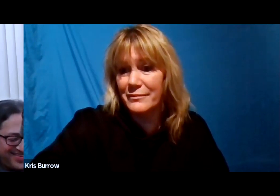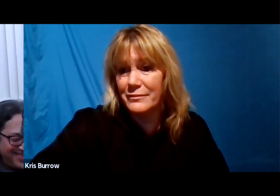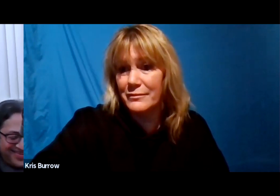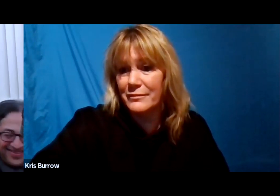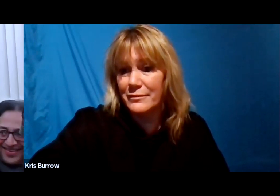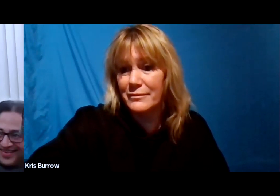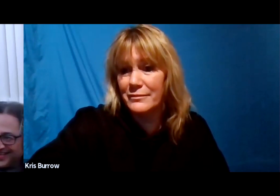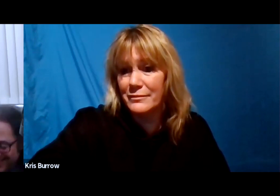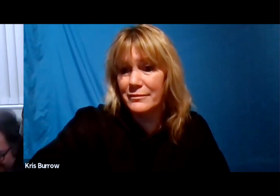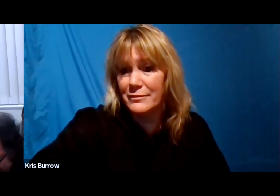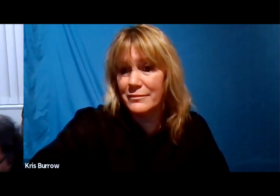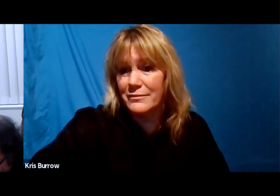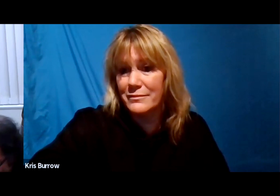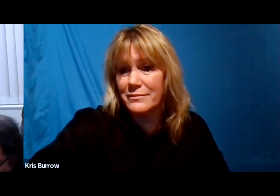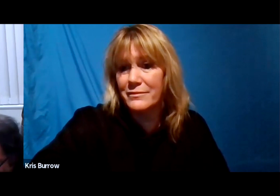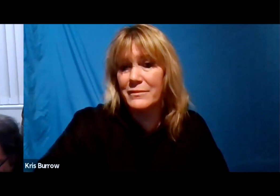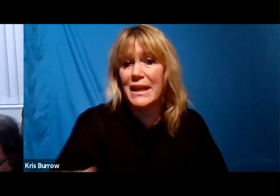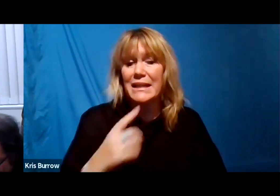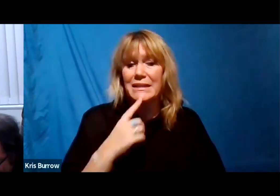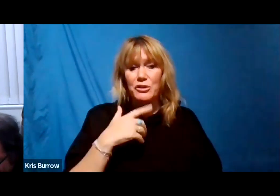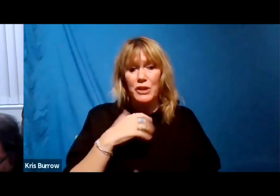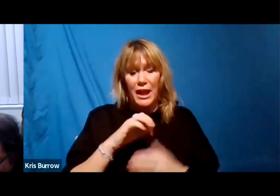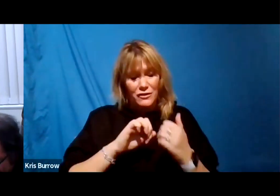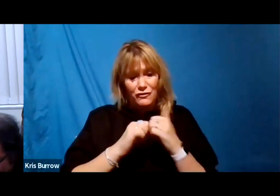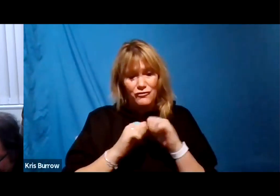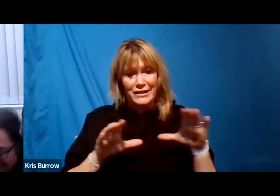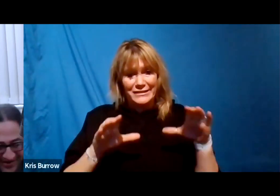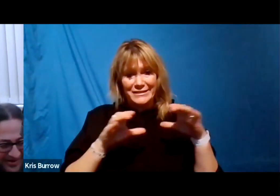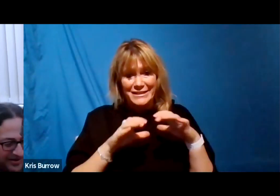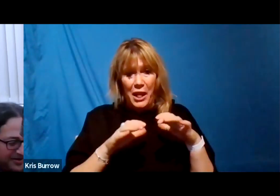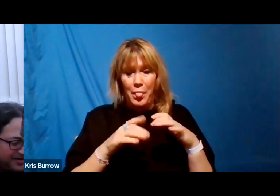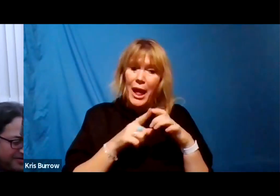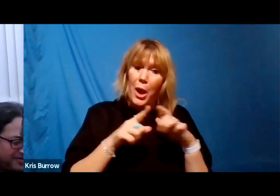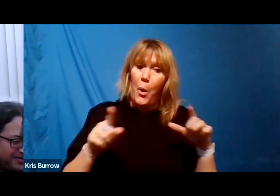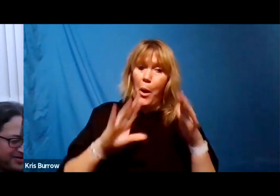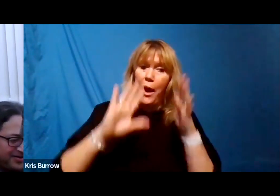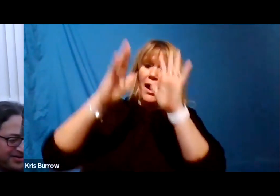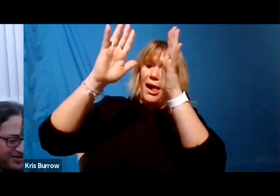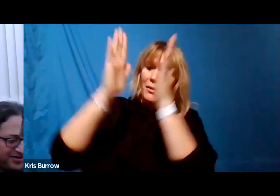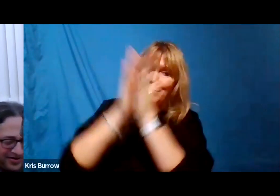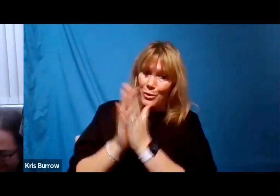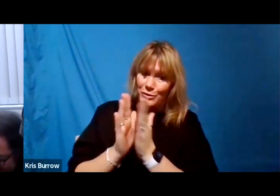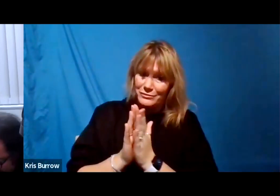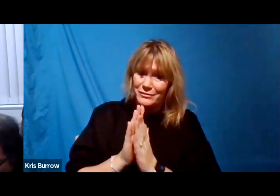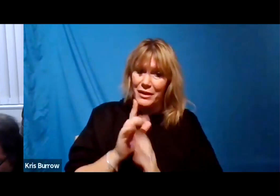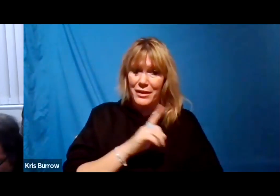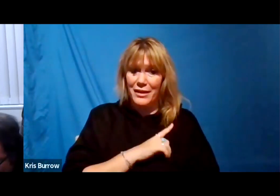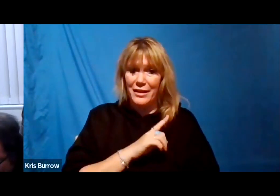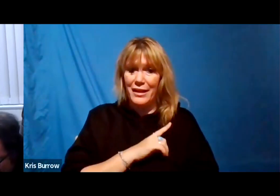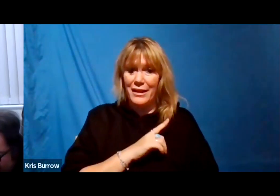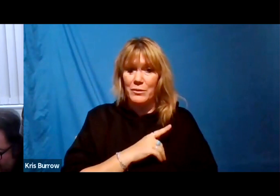Feeding frenzy what a bunch of pranksters Hijacked, whip-cracked legacy bankers,